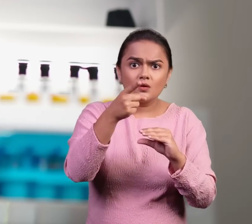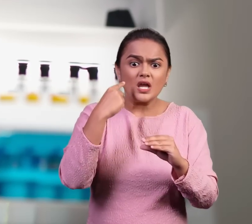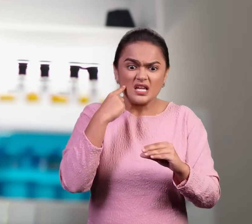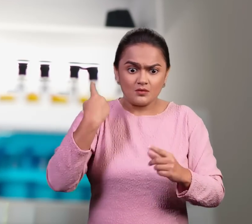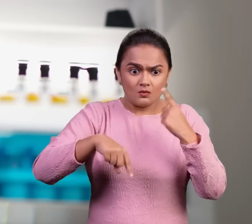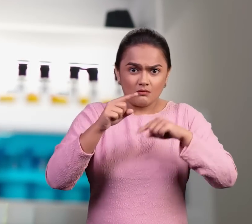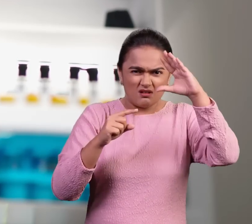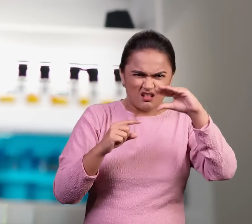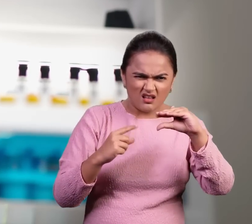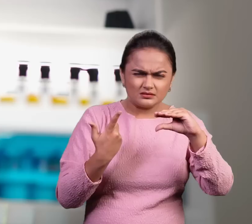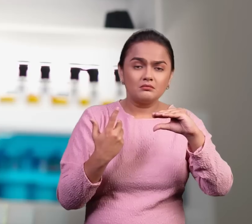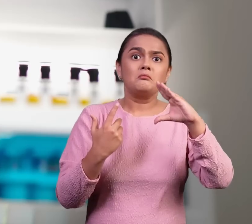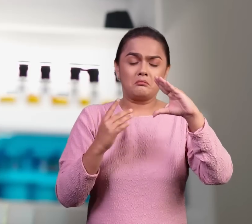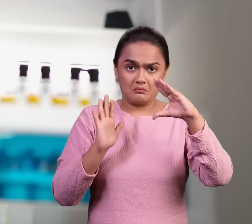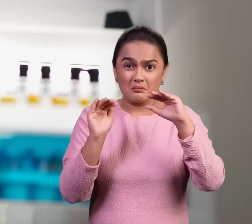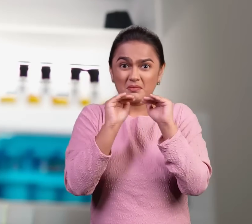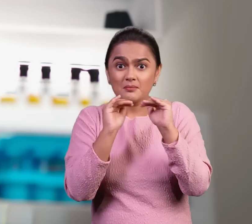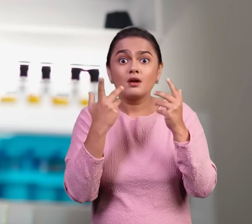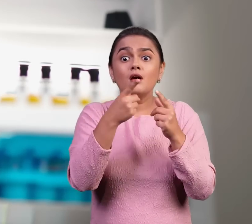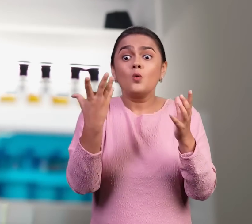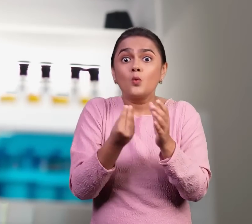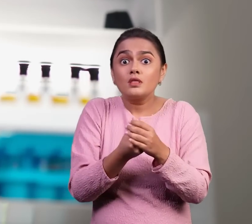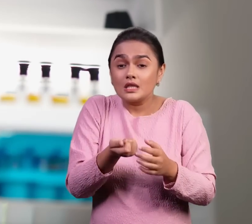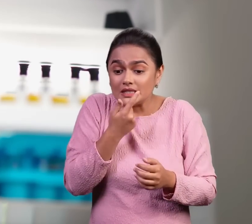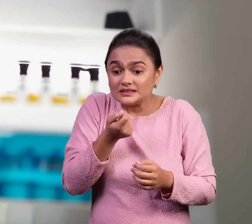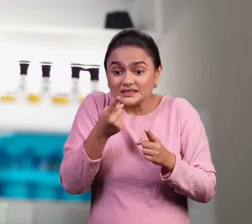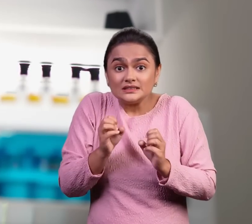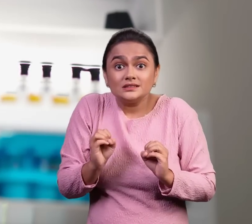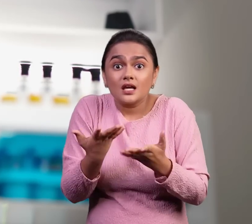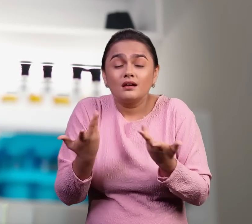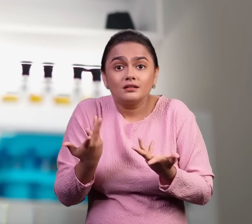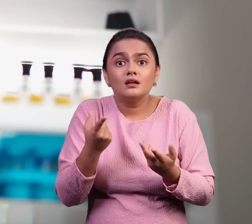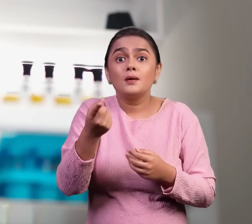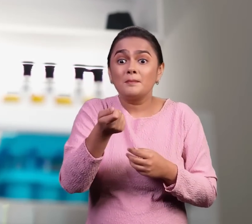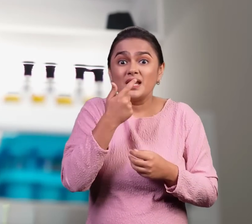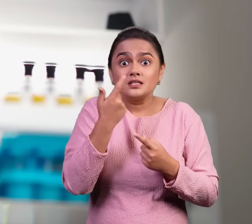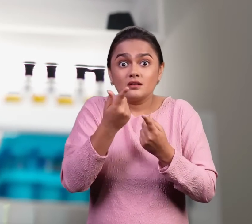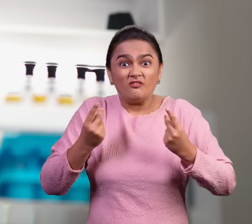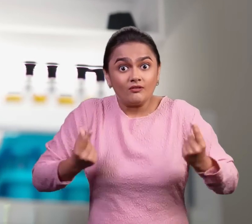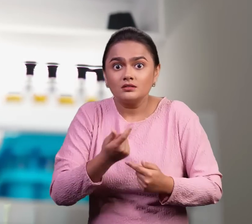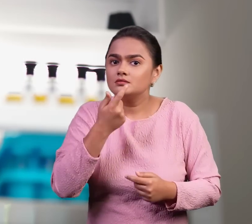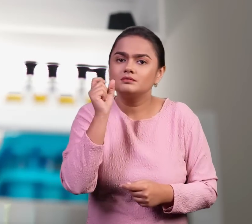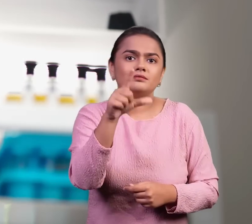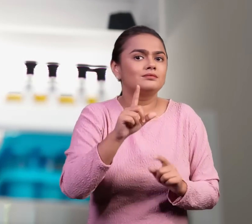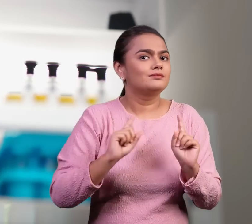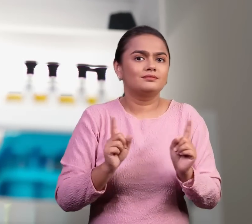It will also indicate your immunity power. Your medication will begin after this, but not right away.